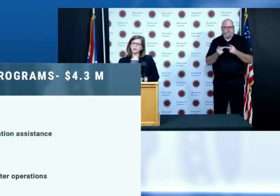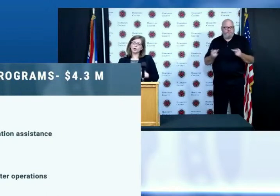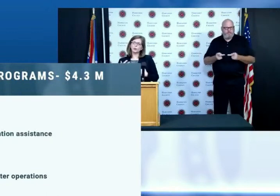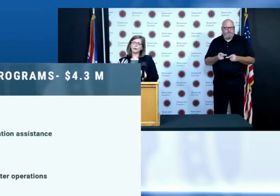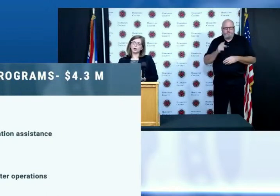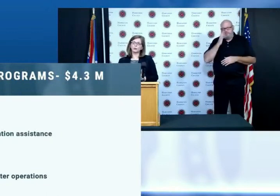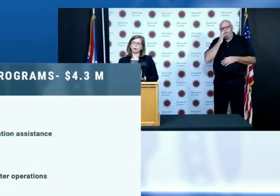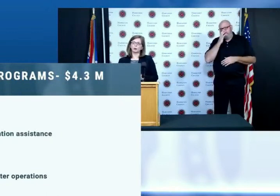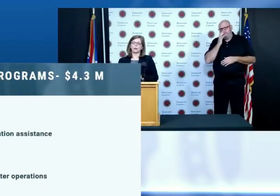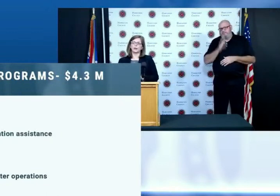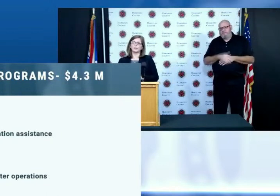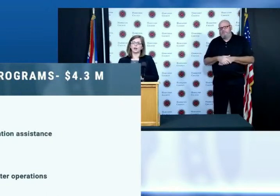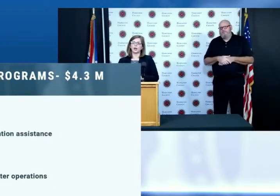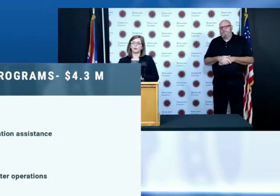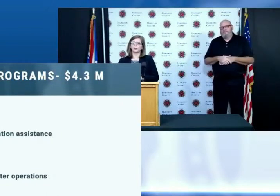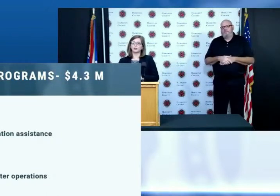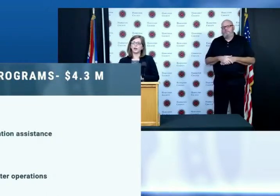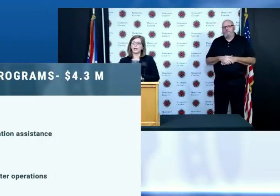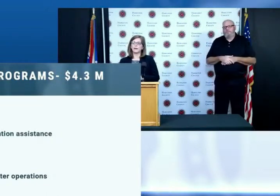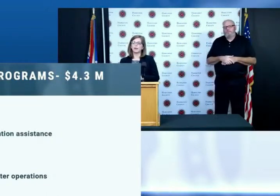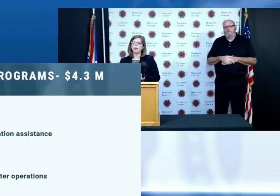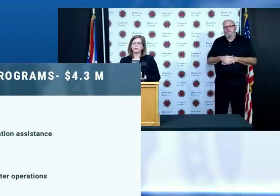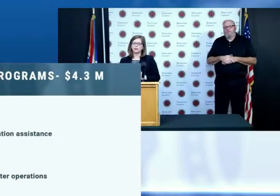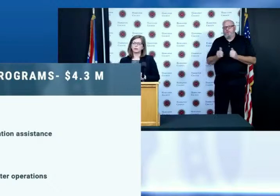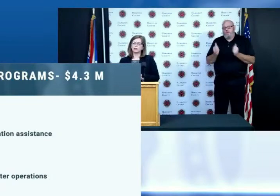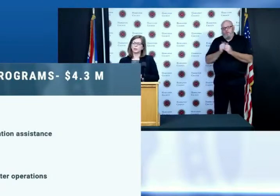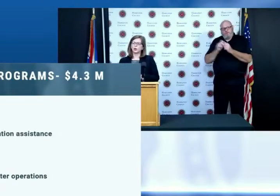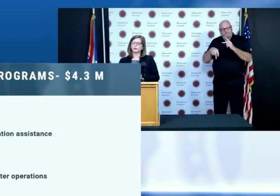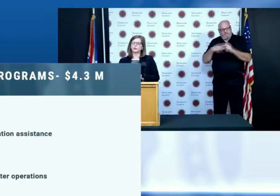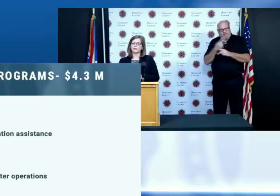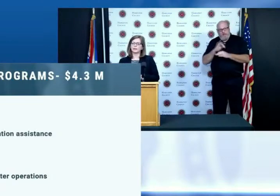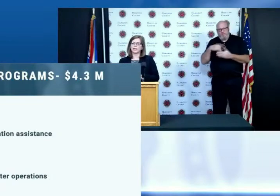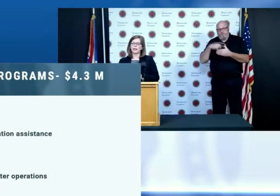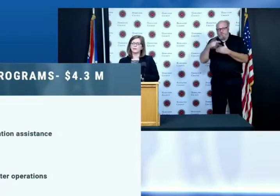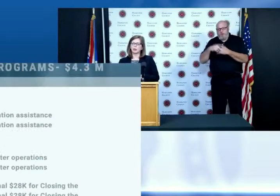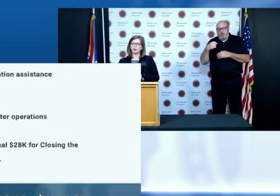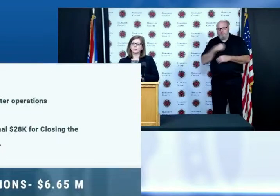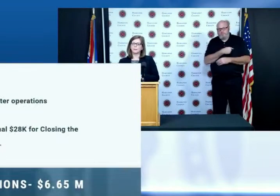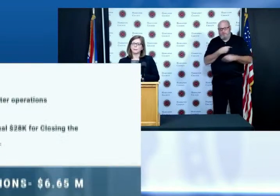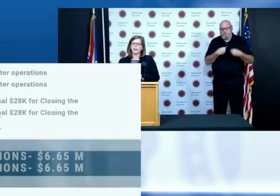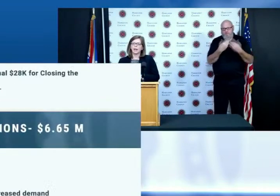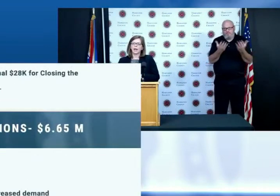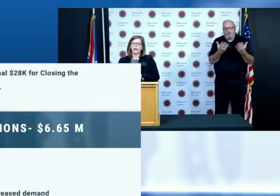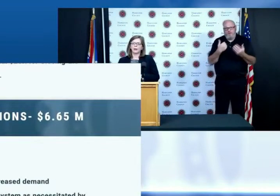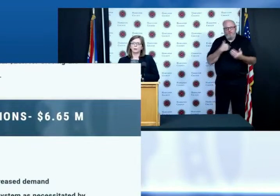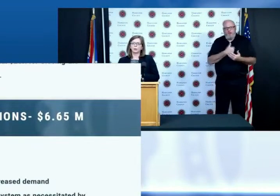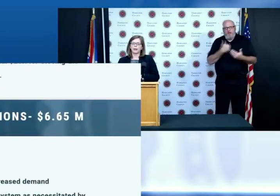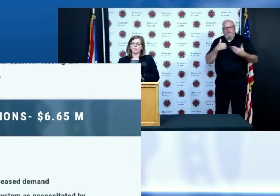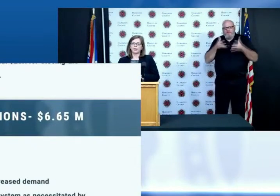so with those programs we still have just a little bit over six and a half million remaining of